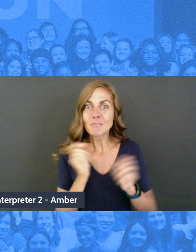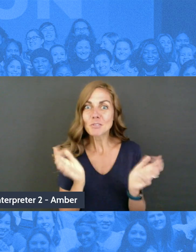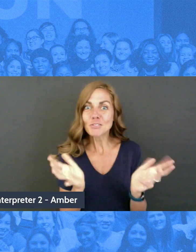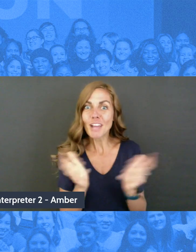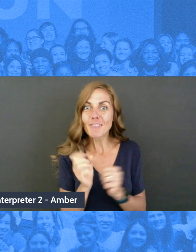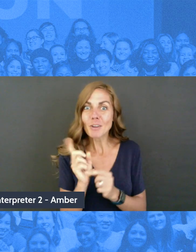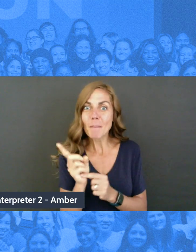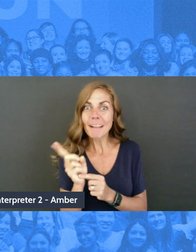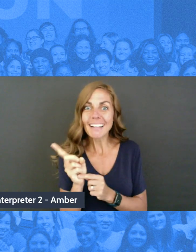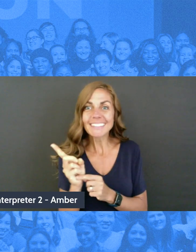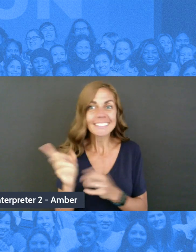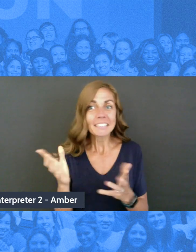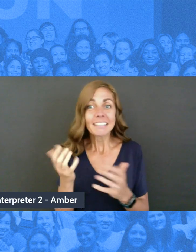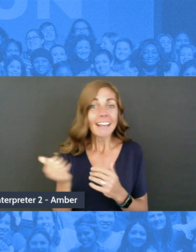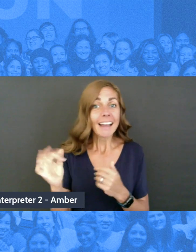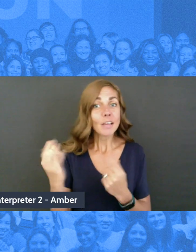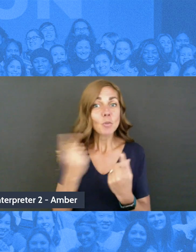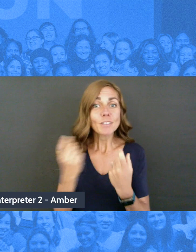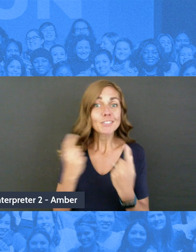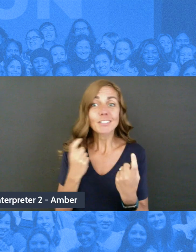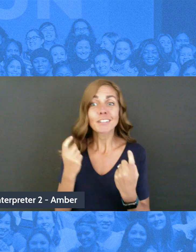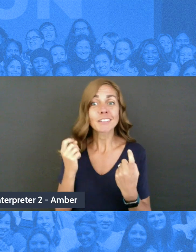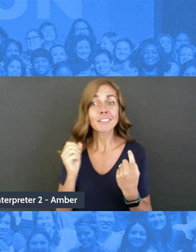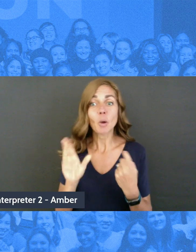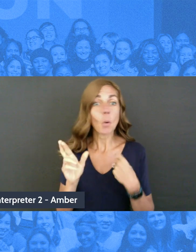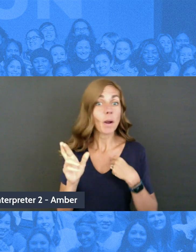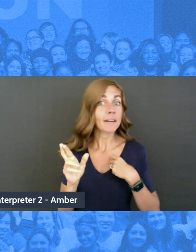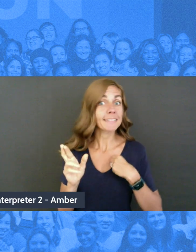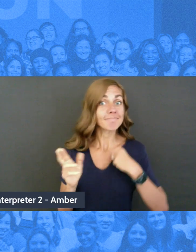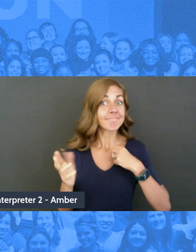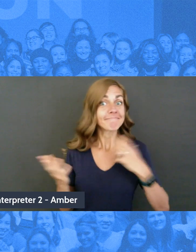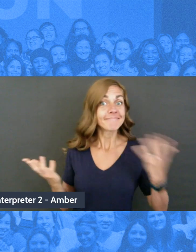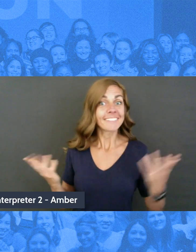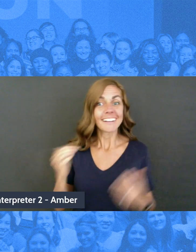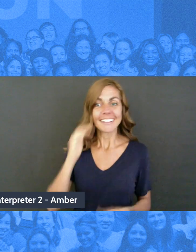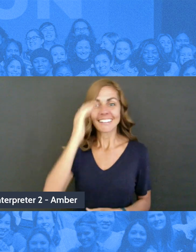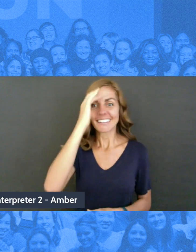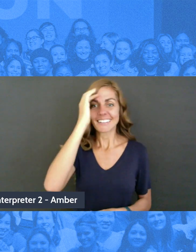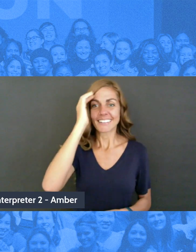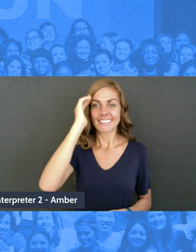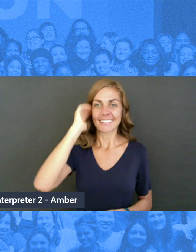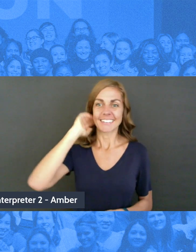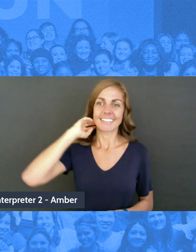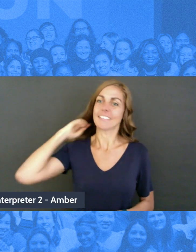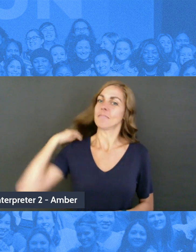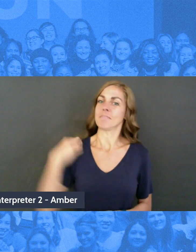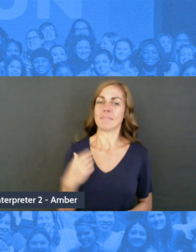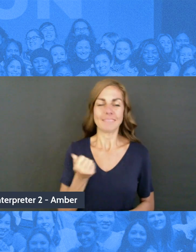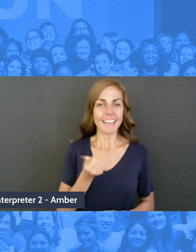if there's any questions or anything that anyone would love to share.